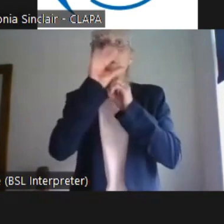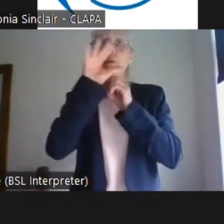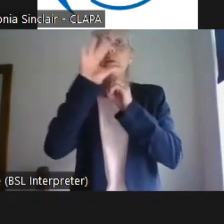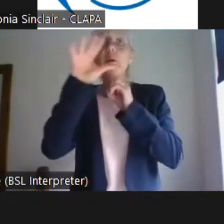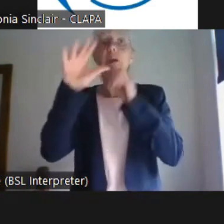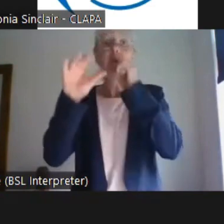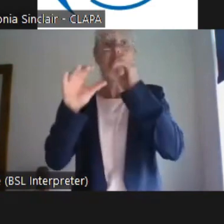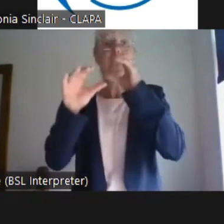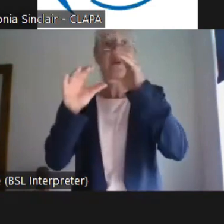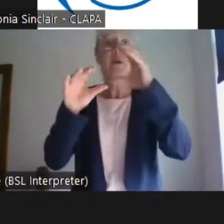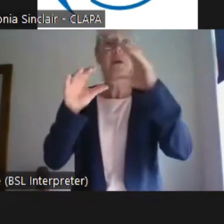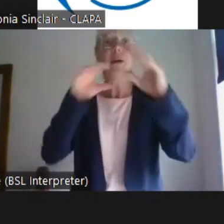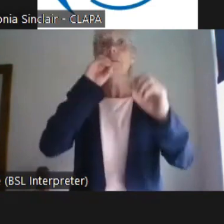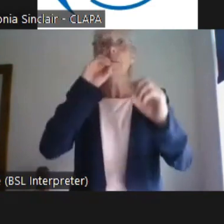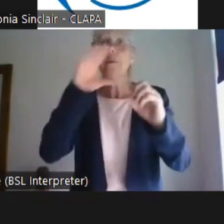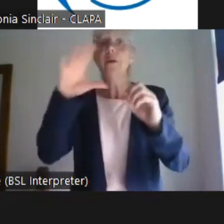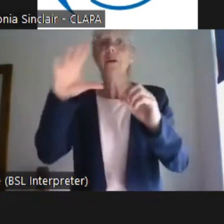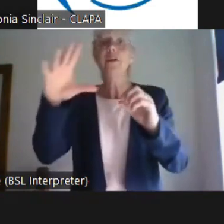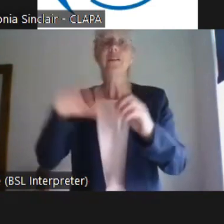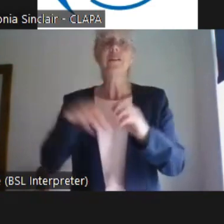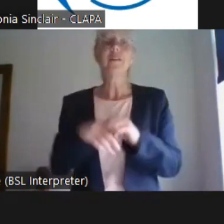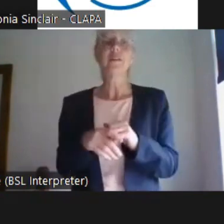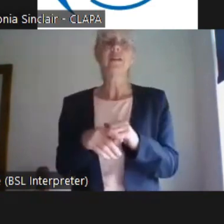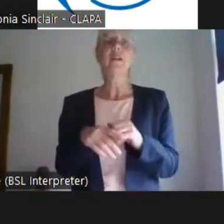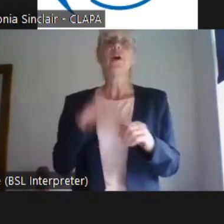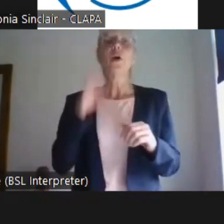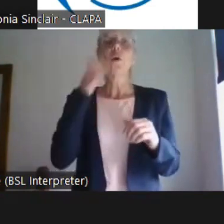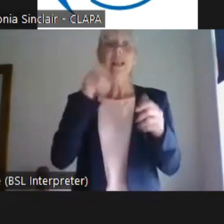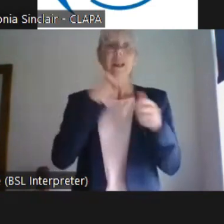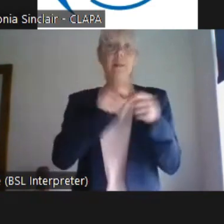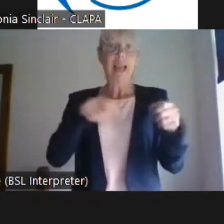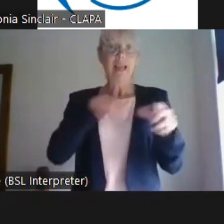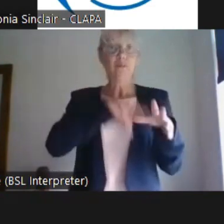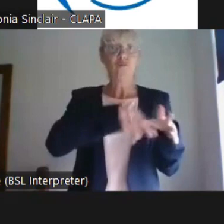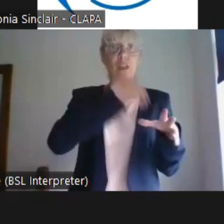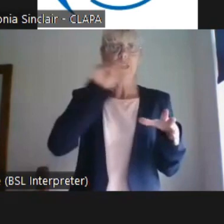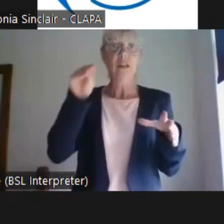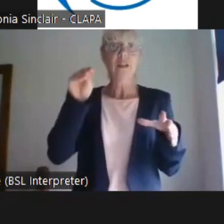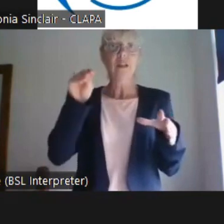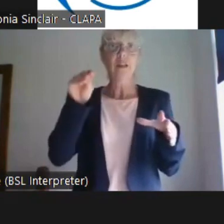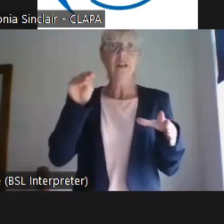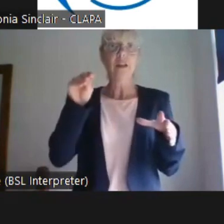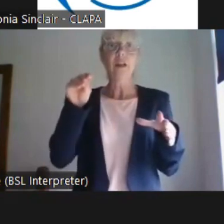but whenever you bring things out of a bag I always recommend holding it as close to your